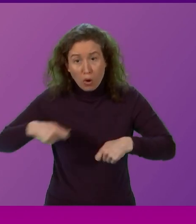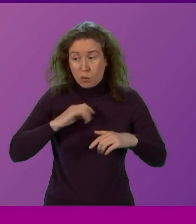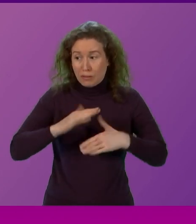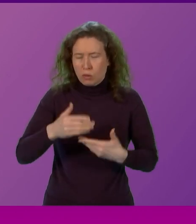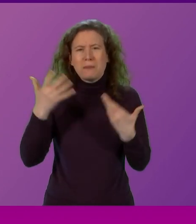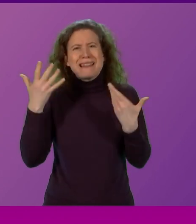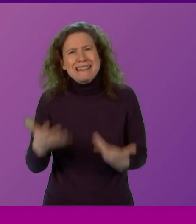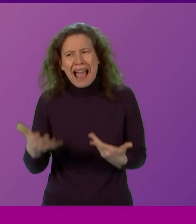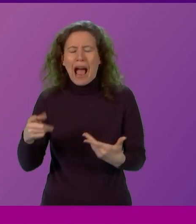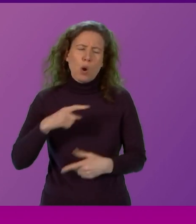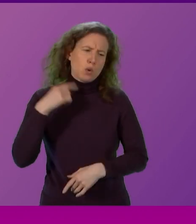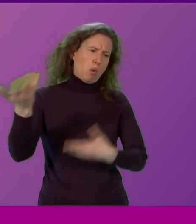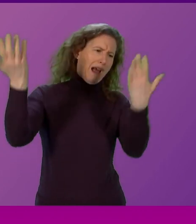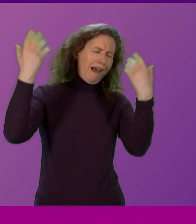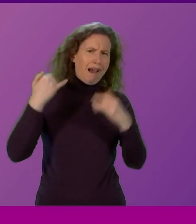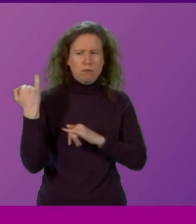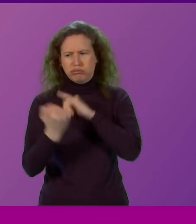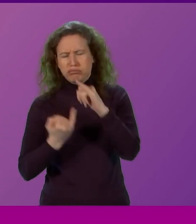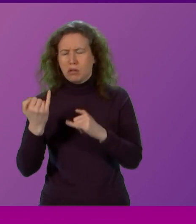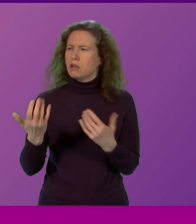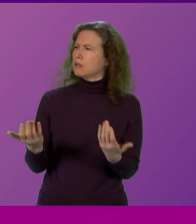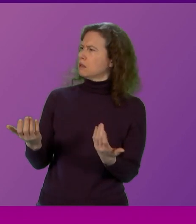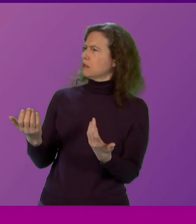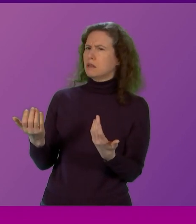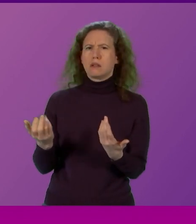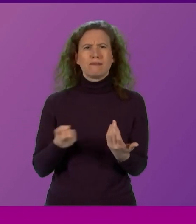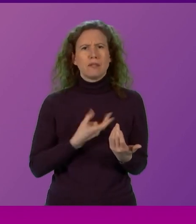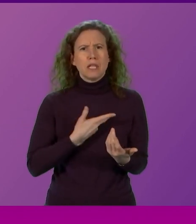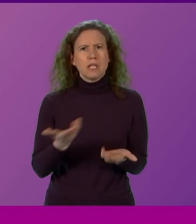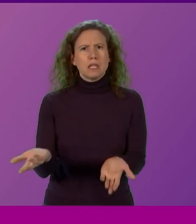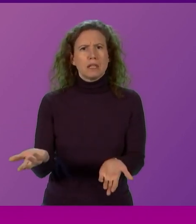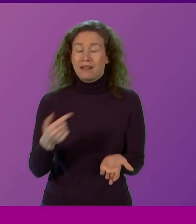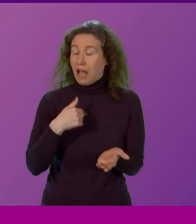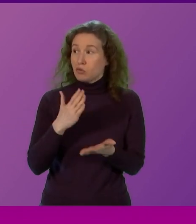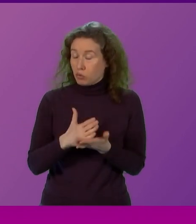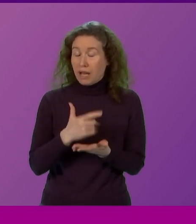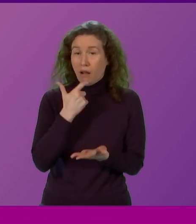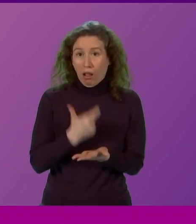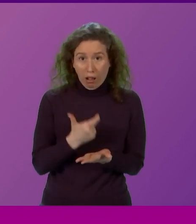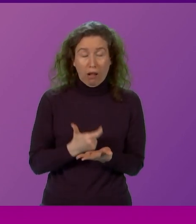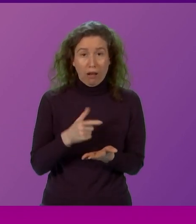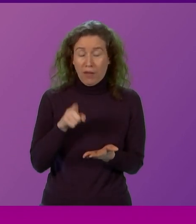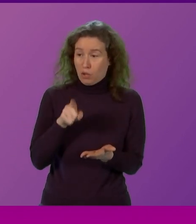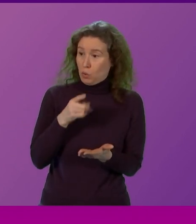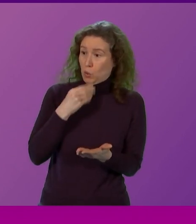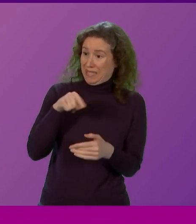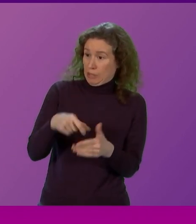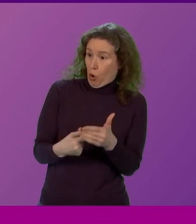in knee-jerk opposition is frankly breathtaking.